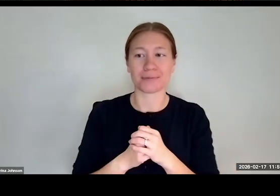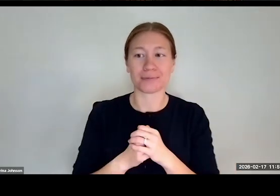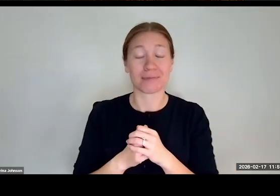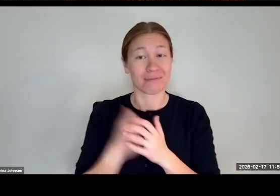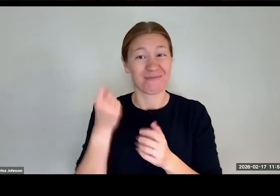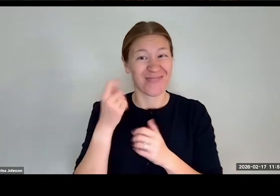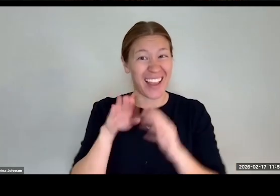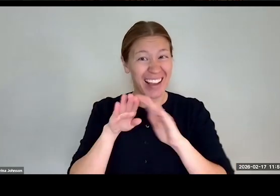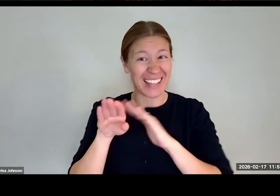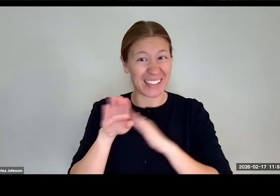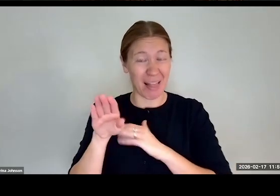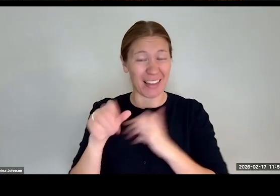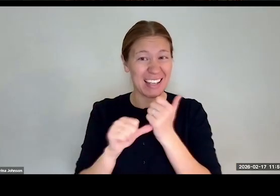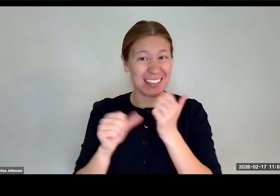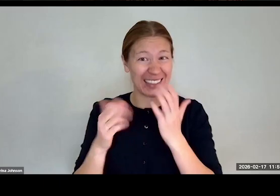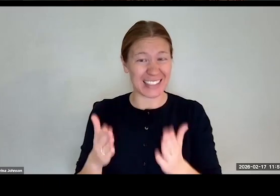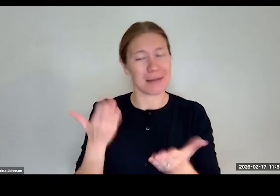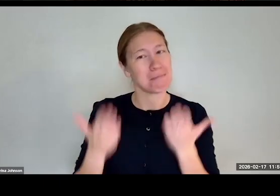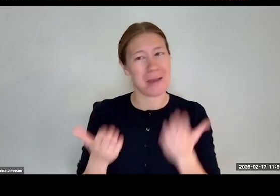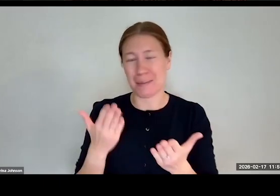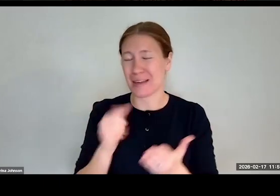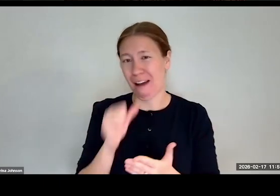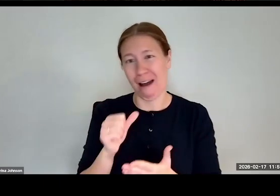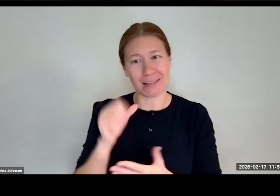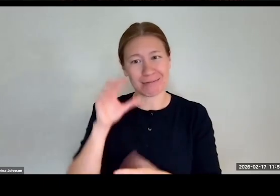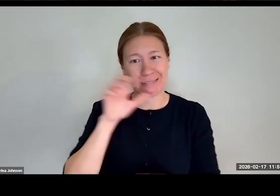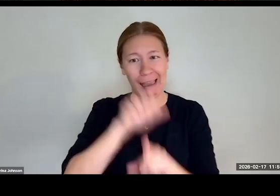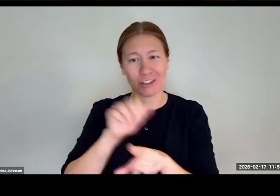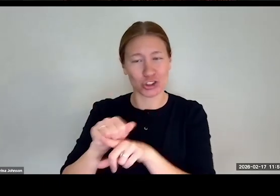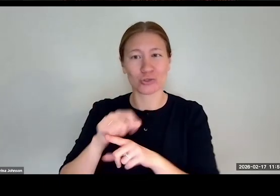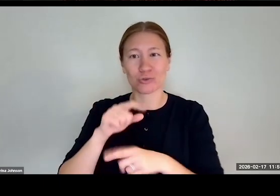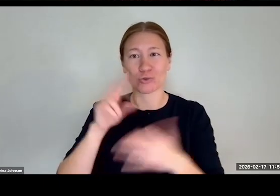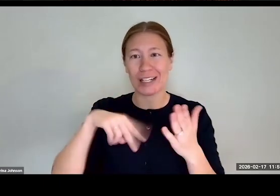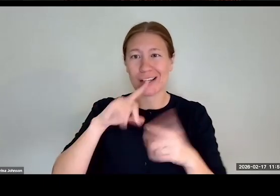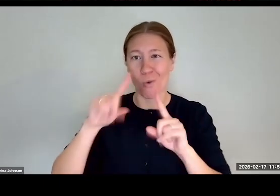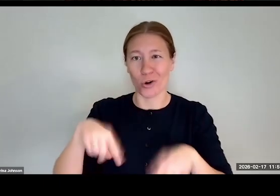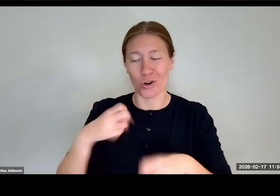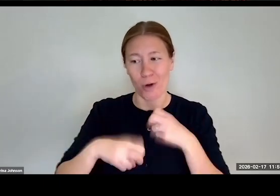or may not flag reading order issues. Okay, we're moving to our last slide.